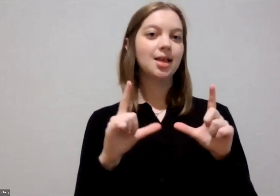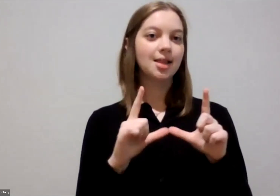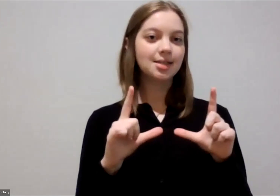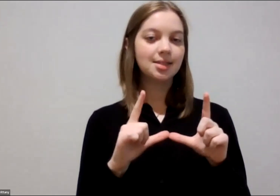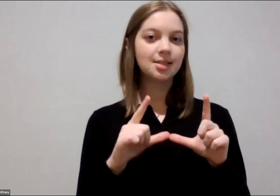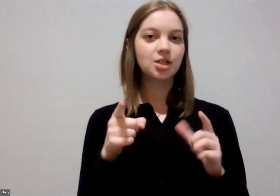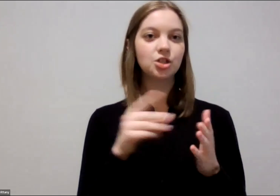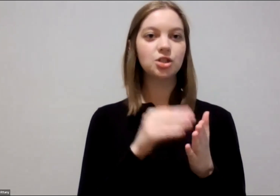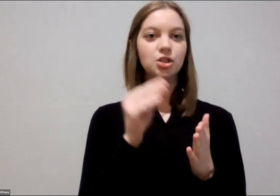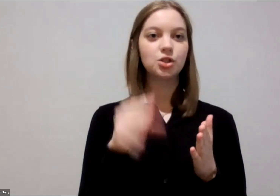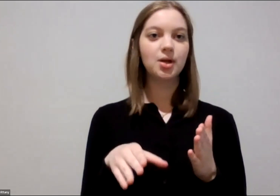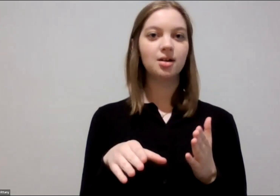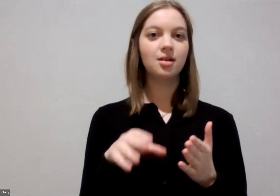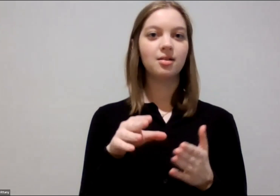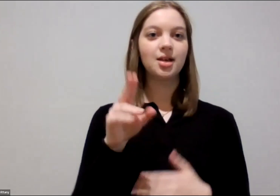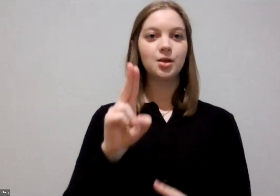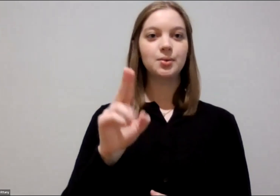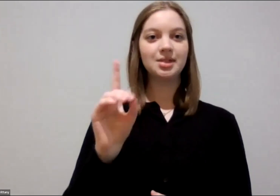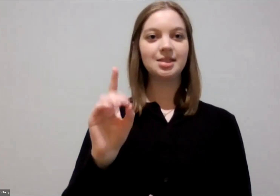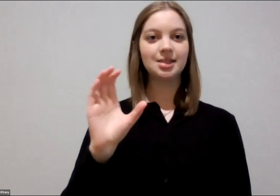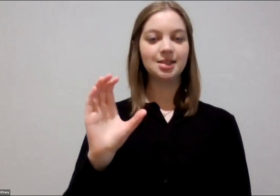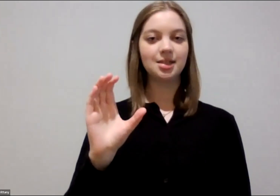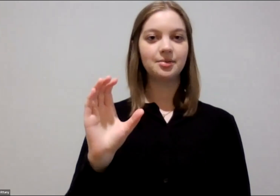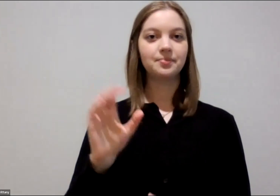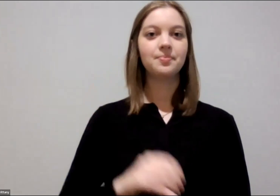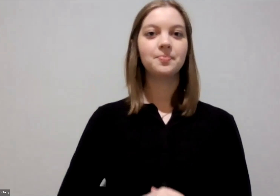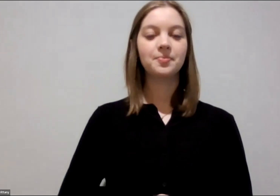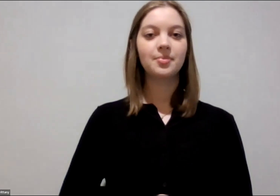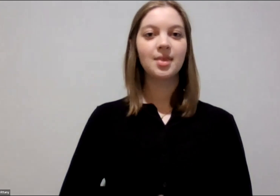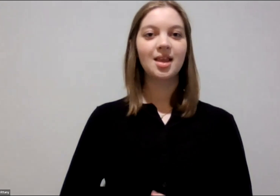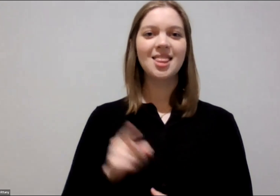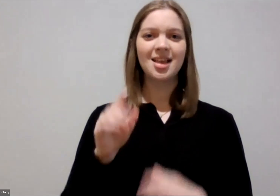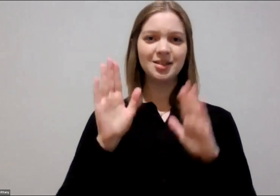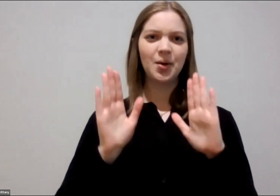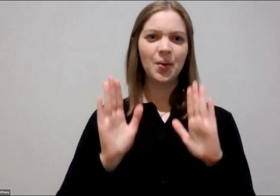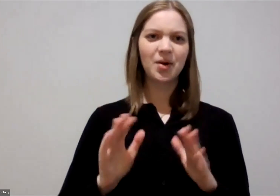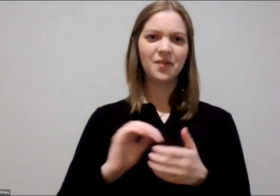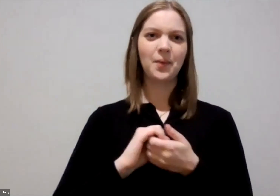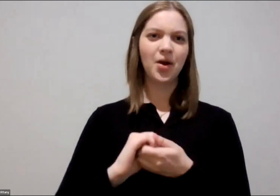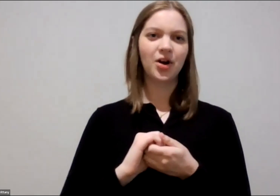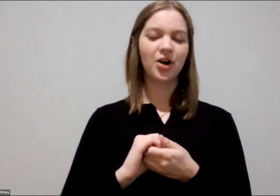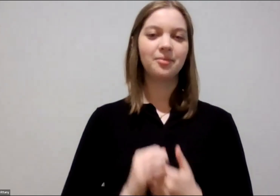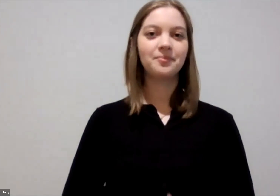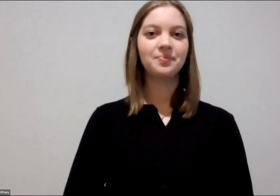And she's a student at the University of the district of Columbia, who it? which is our wonderful partner.